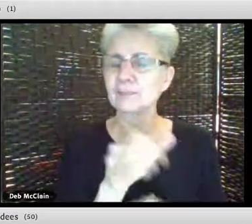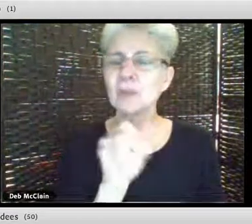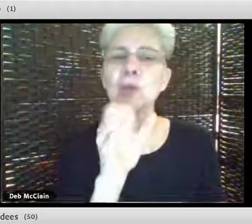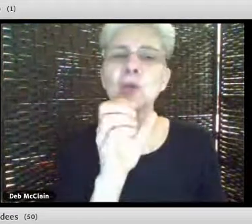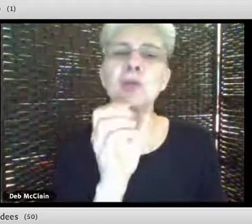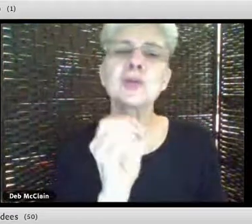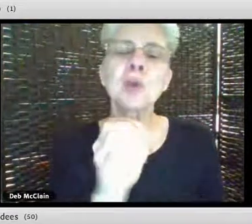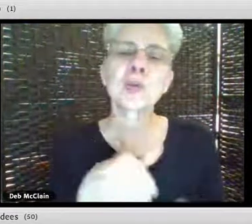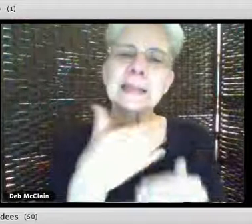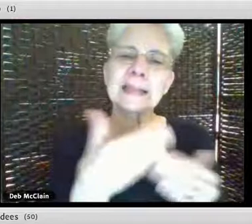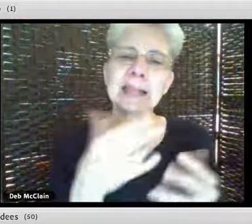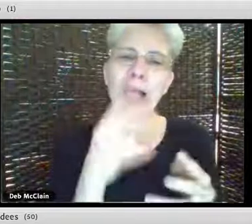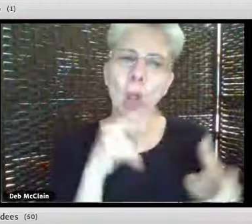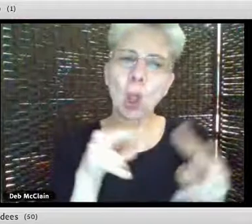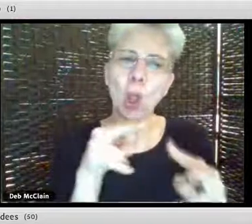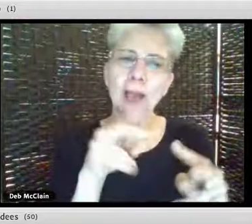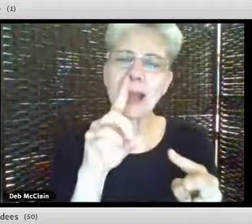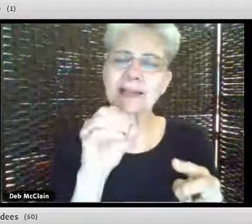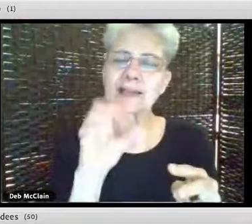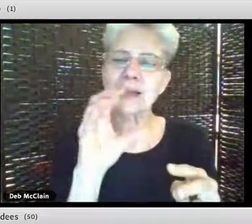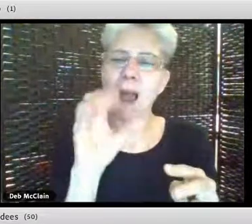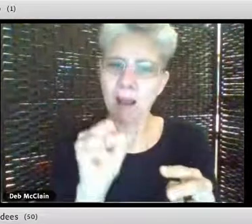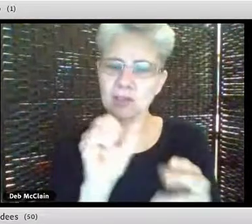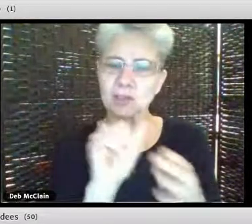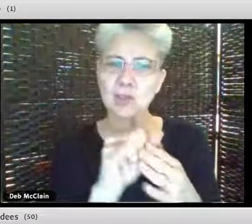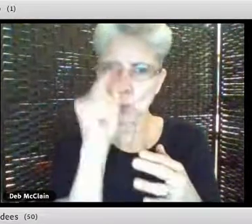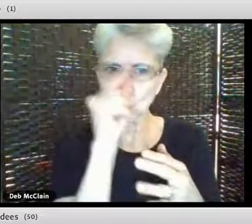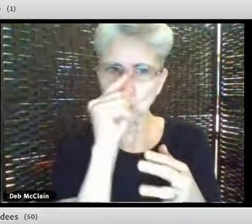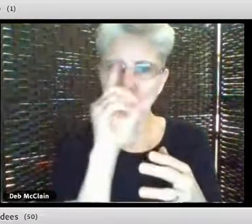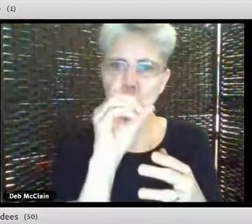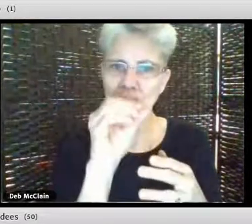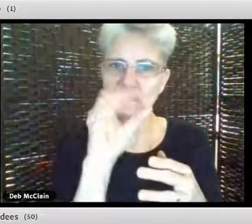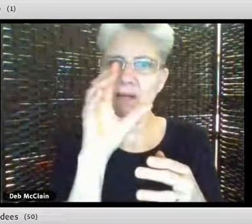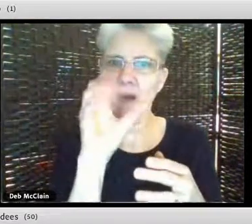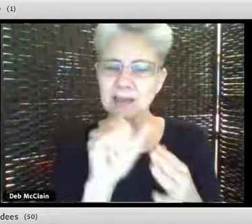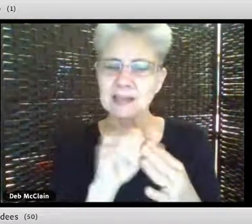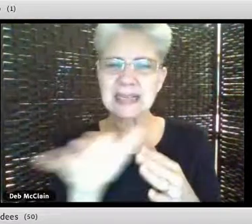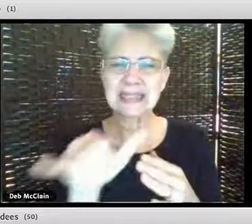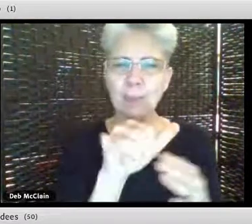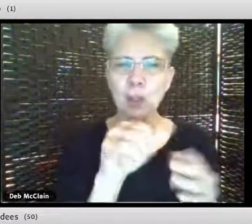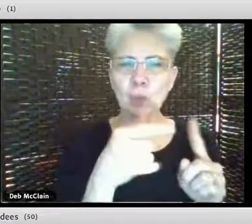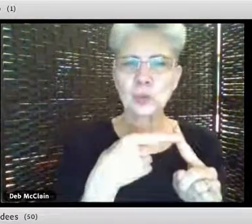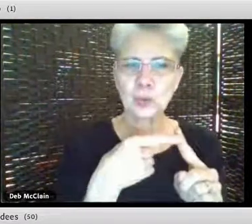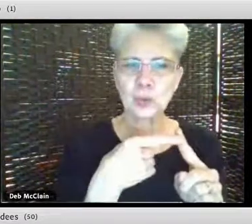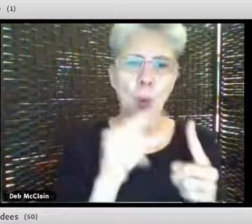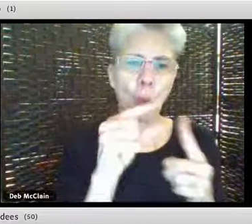for people who don't have or can't afford these things. So the next thing we're going to look at is Docs.